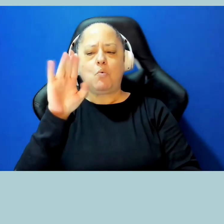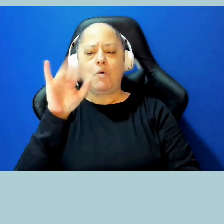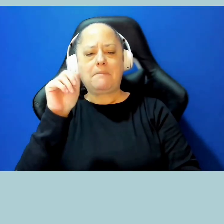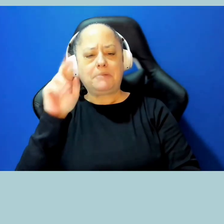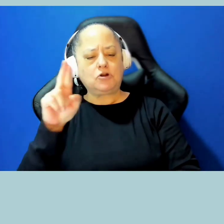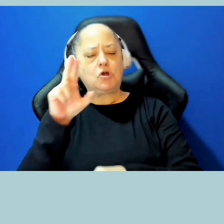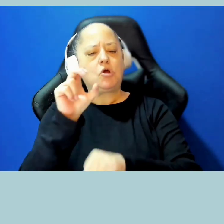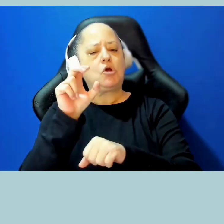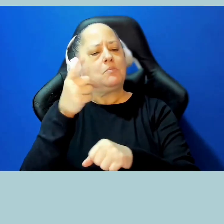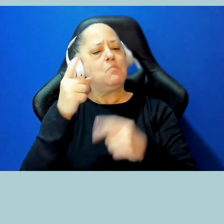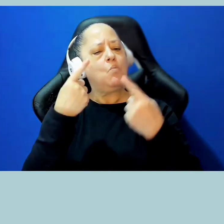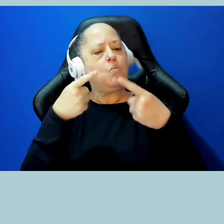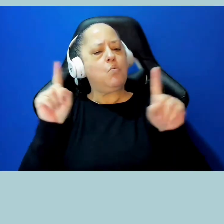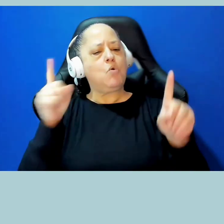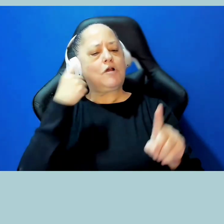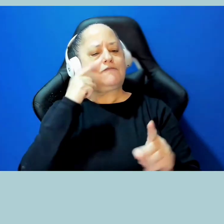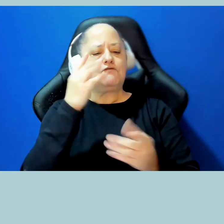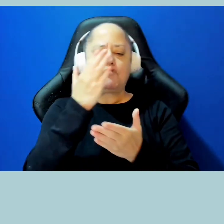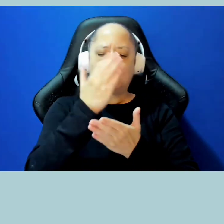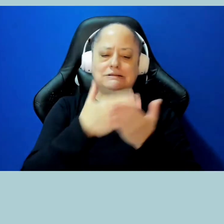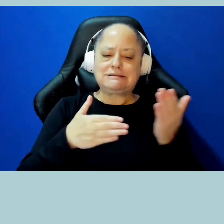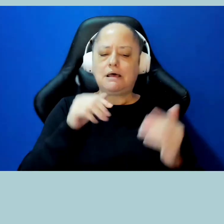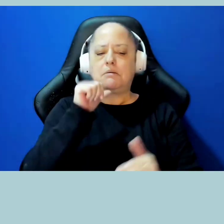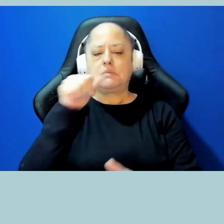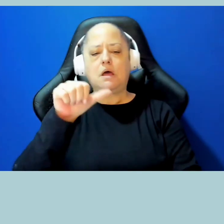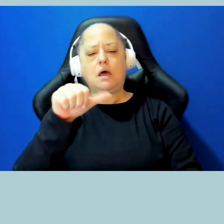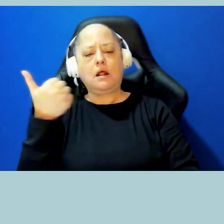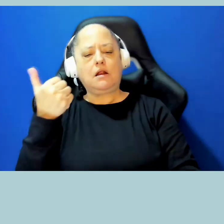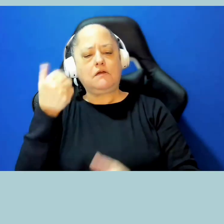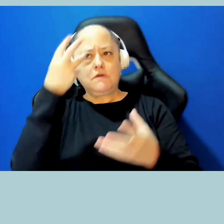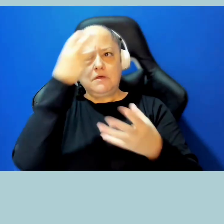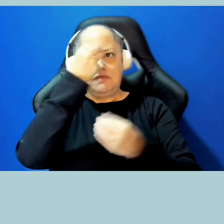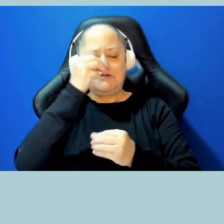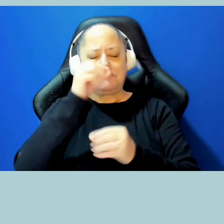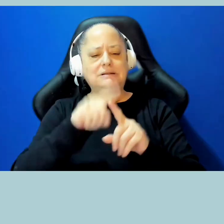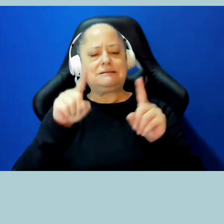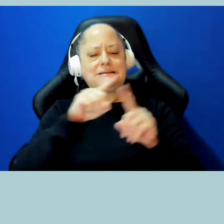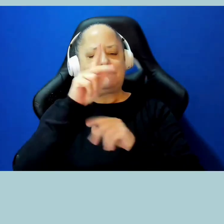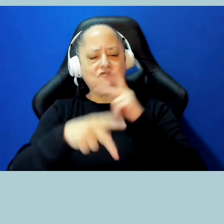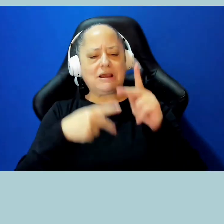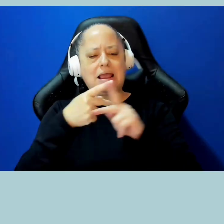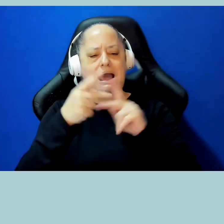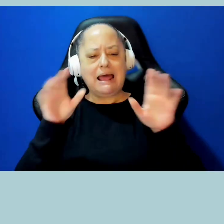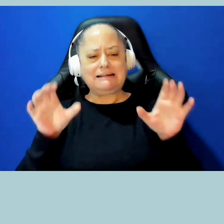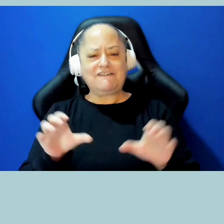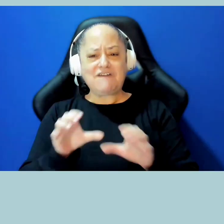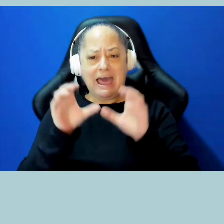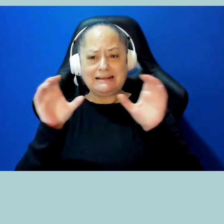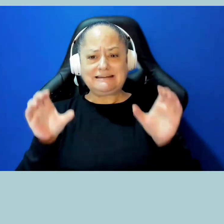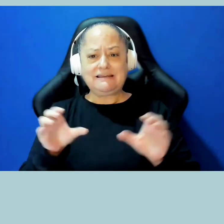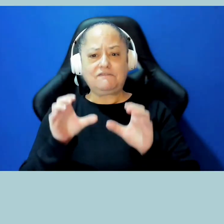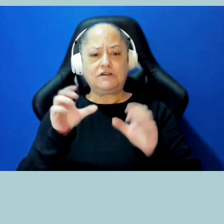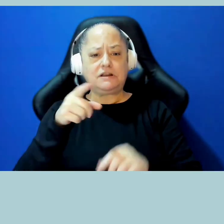audiences but not others and so we need to think about different types of activities. So we have developed